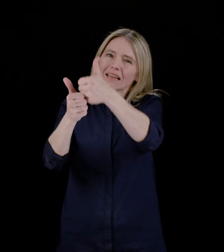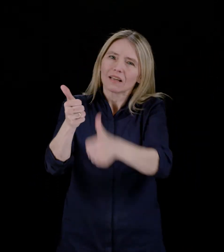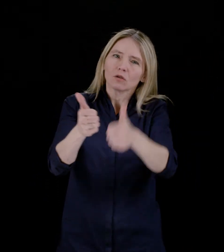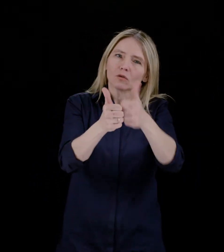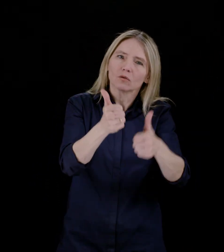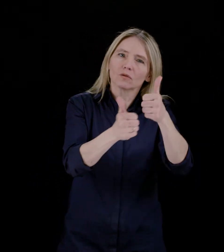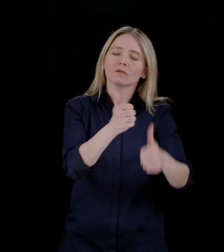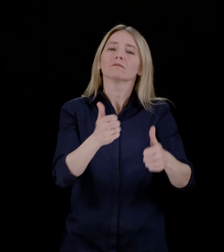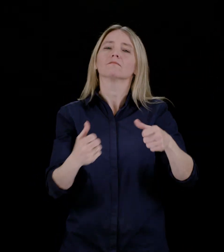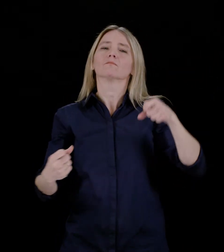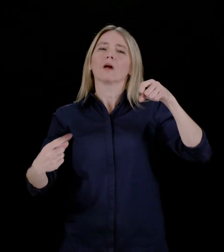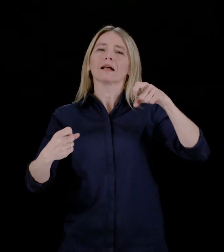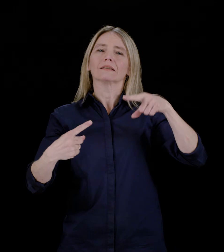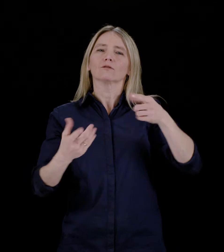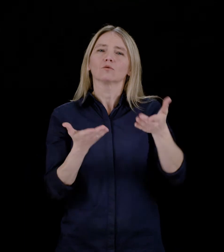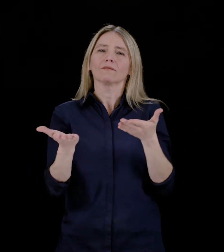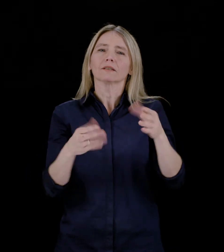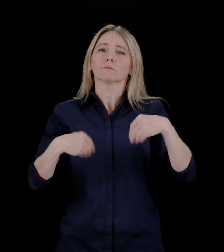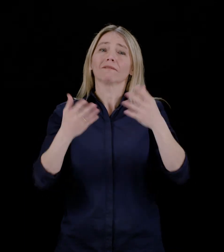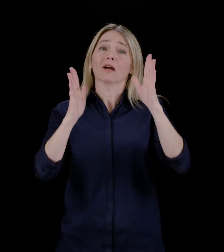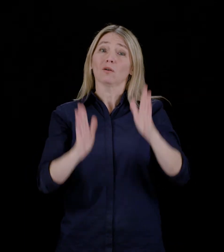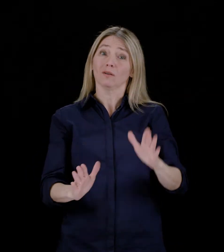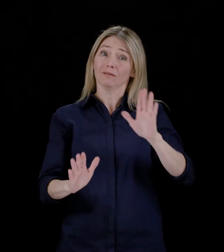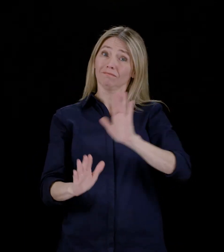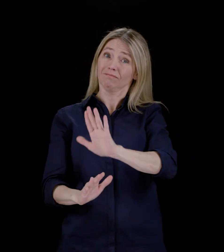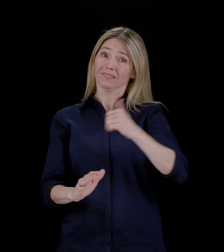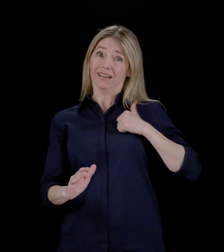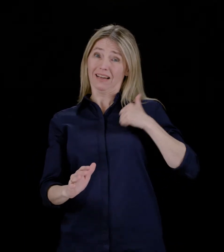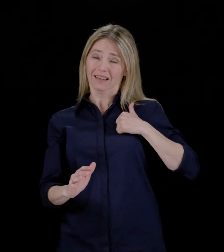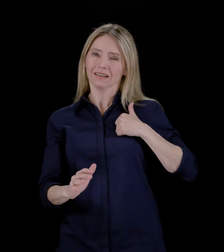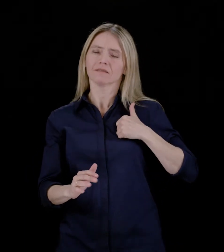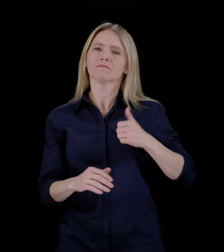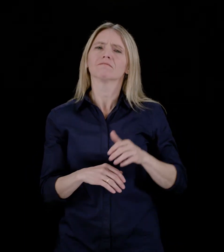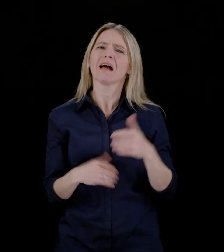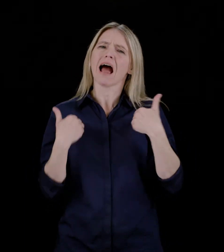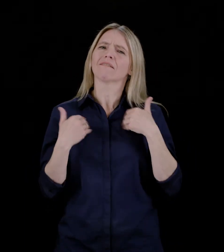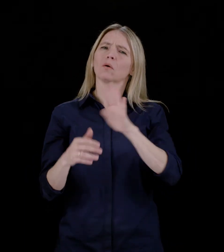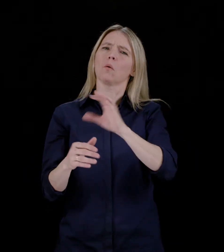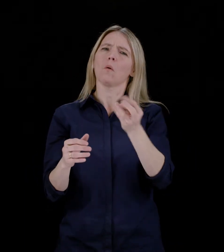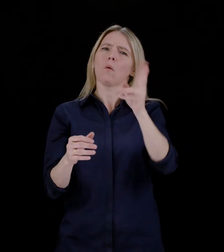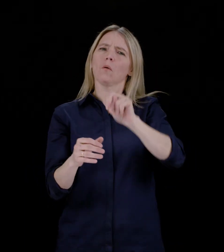Each wireless service provider in Canada uses its own set of frequencies.